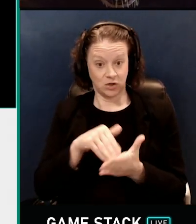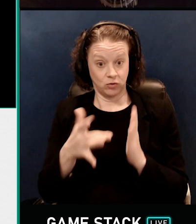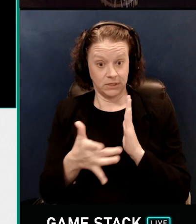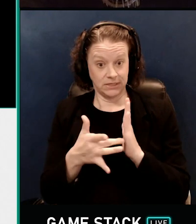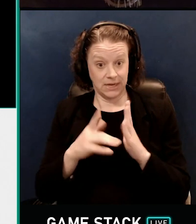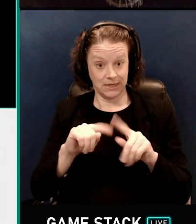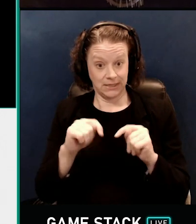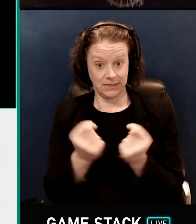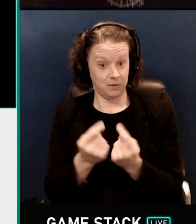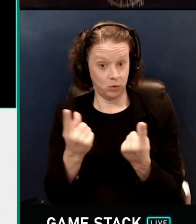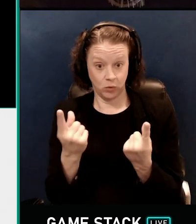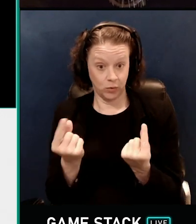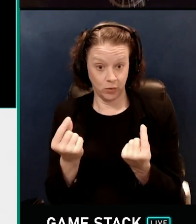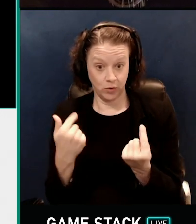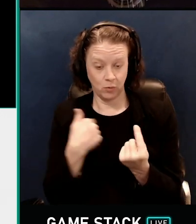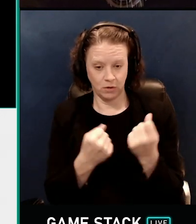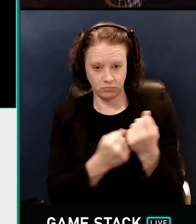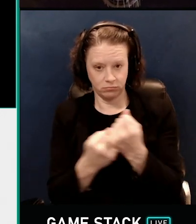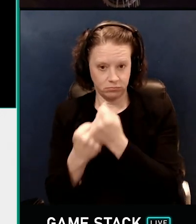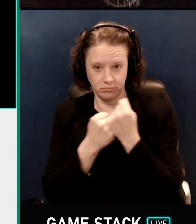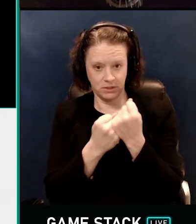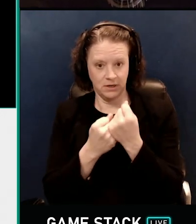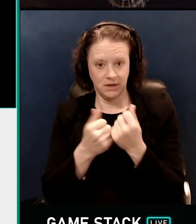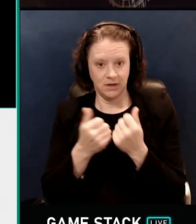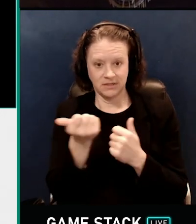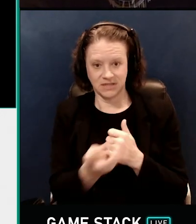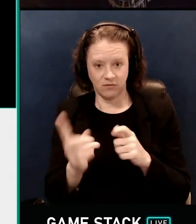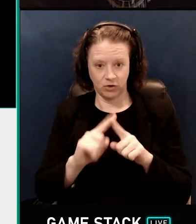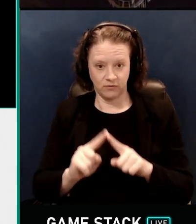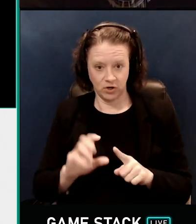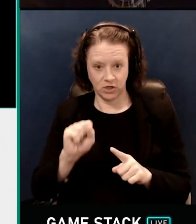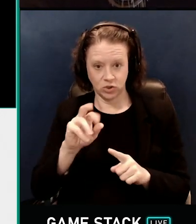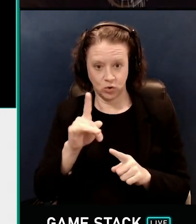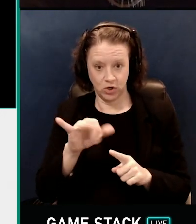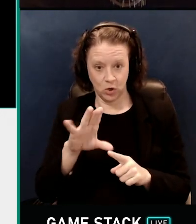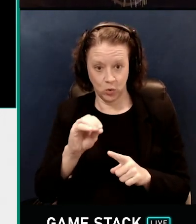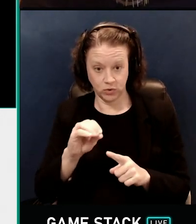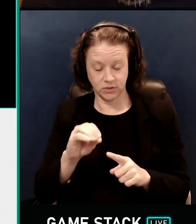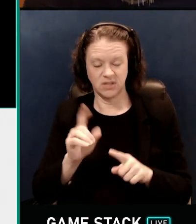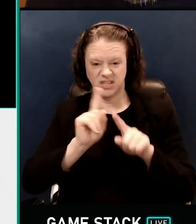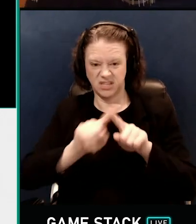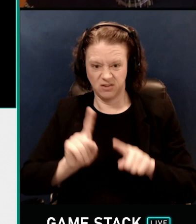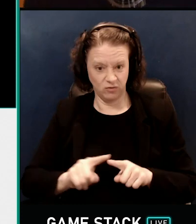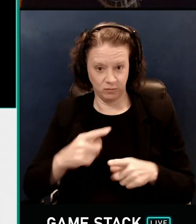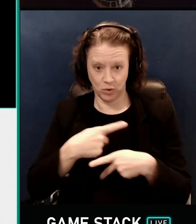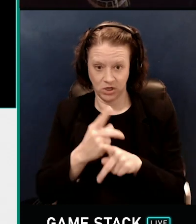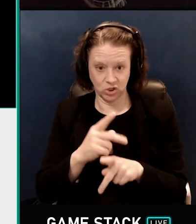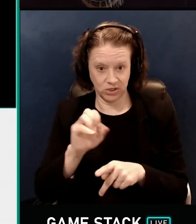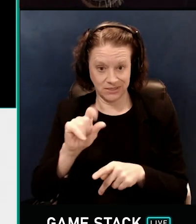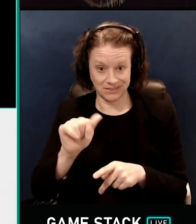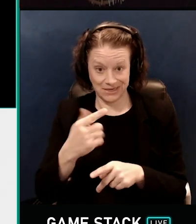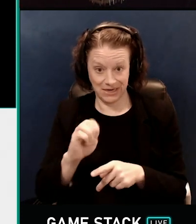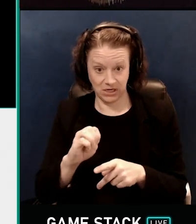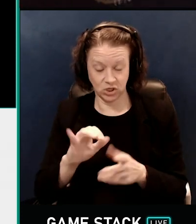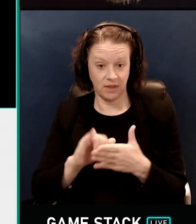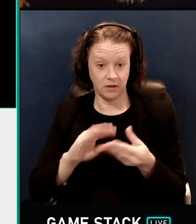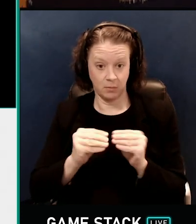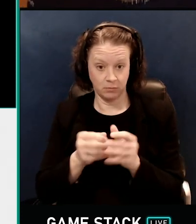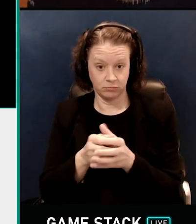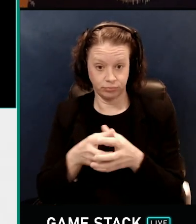we support several studios at different production stages, and that number only grew overtime without a shared tool